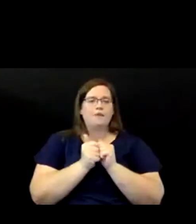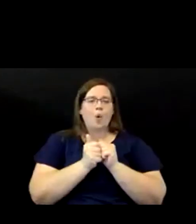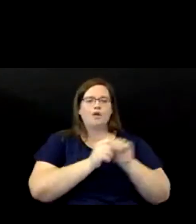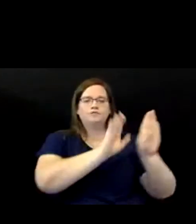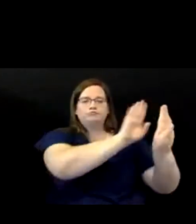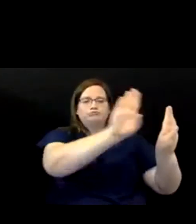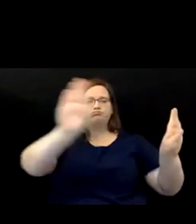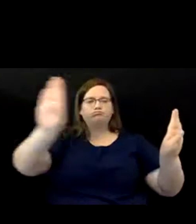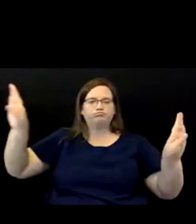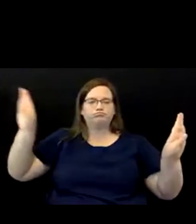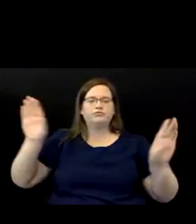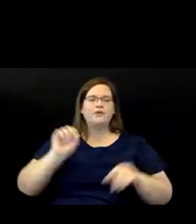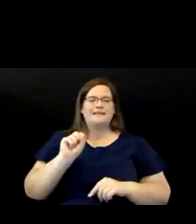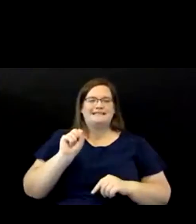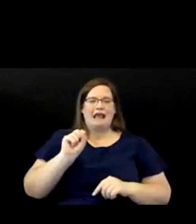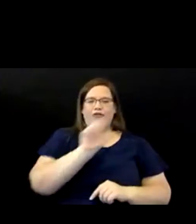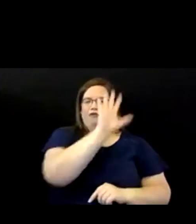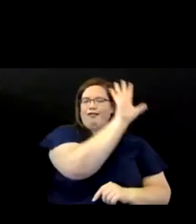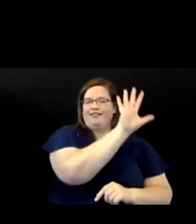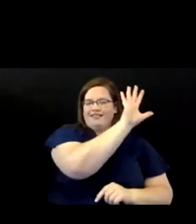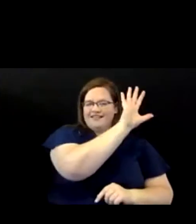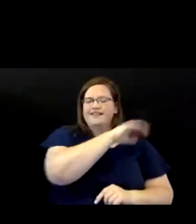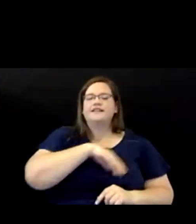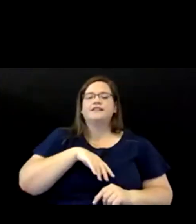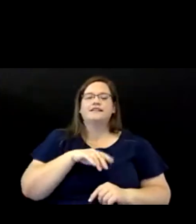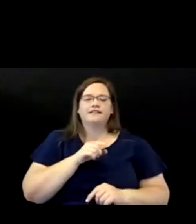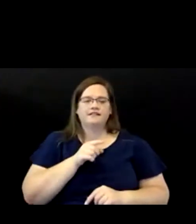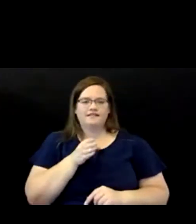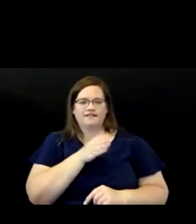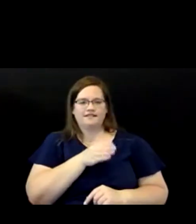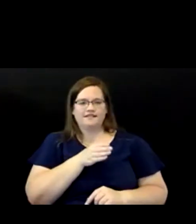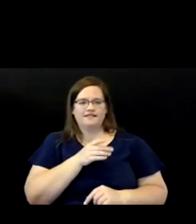greater Seattle area. That's a game-used Edgar Martinez autographed